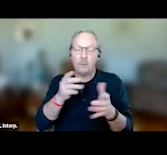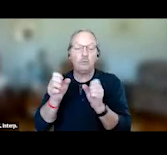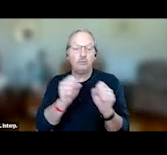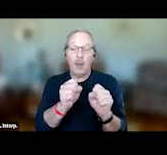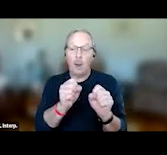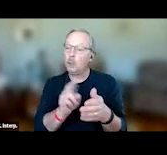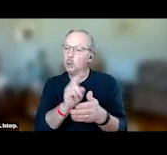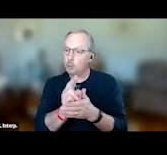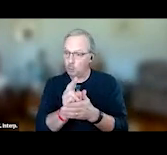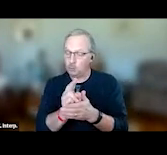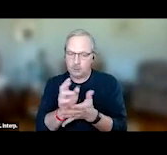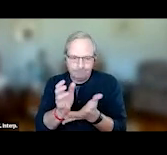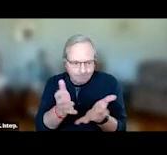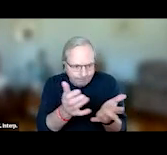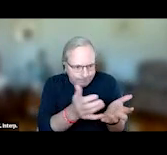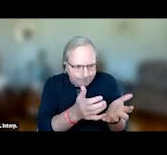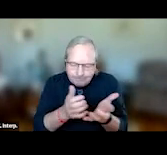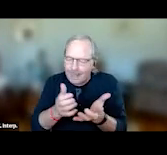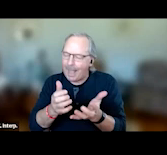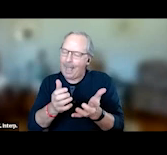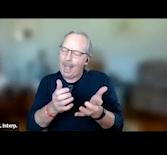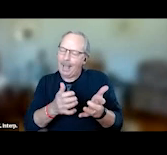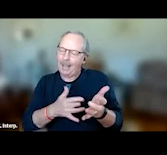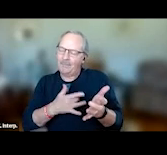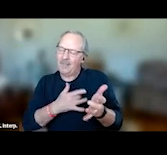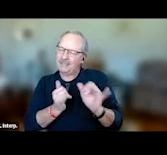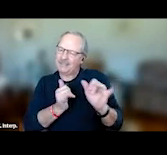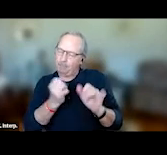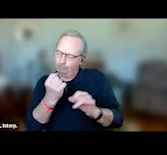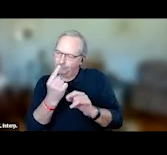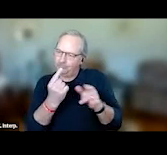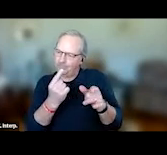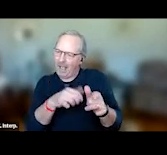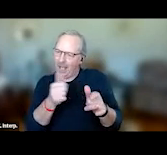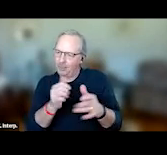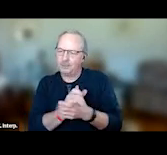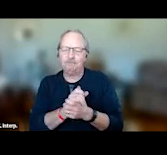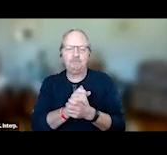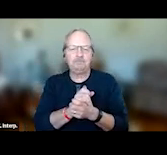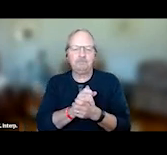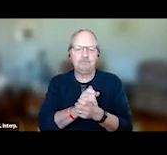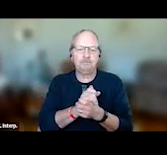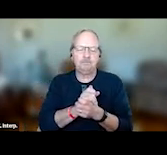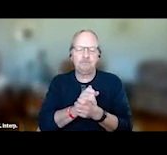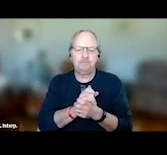to cultivate empathy for others with psychosis. So one would be trying to put yourself in other